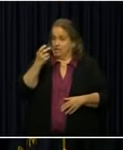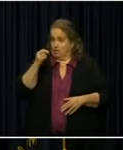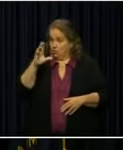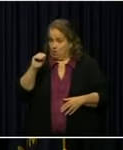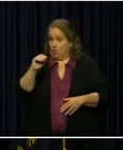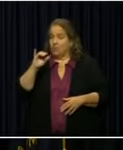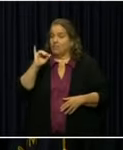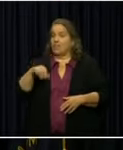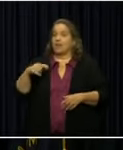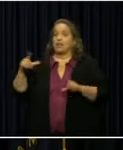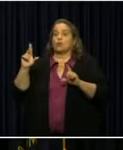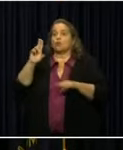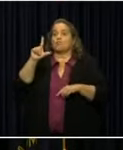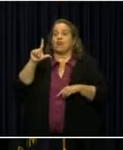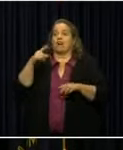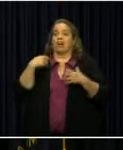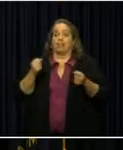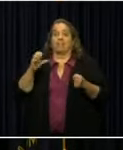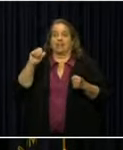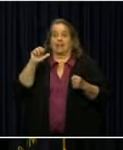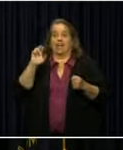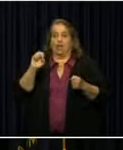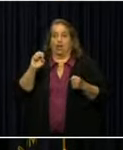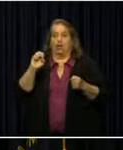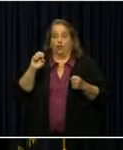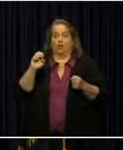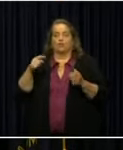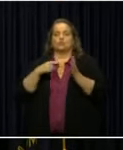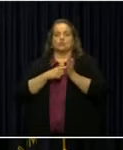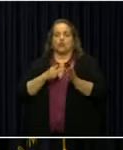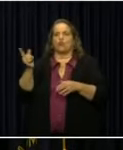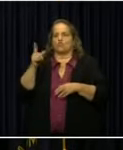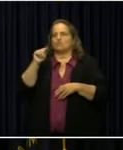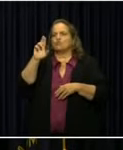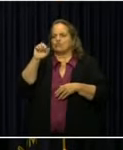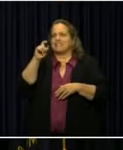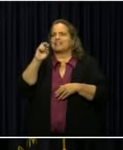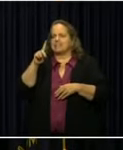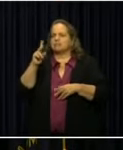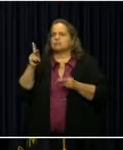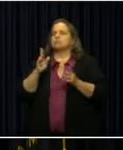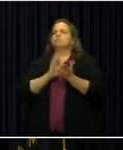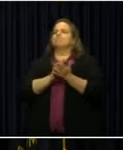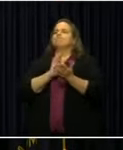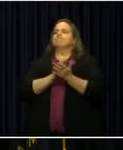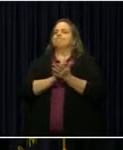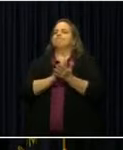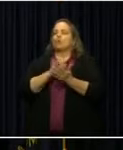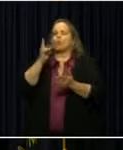SO ONE OF THE THINGS THAT WE HAVE STARTED DOING IN THE LAST COUPLE DAYS IS LEARNING A LITTLE